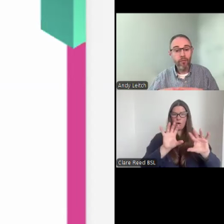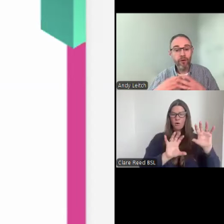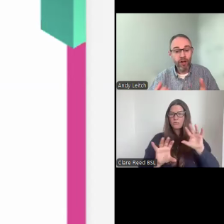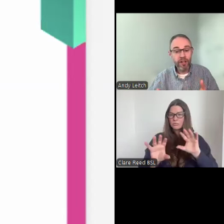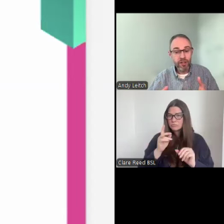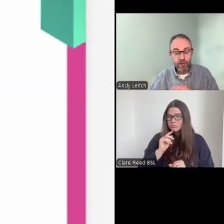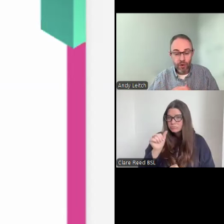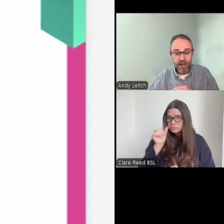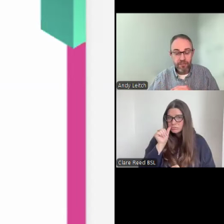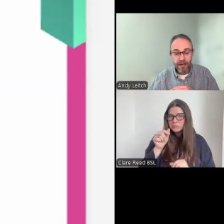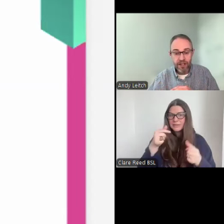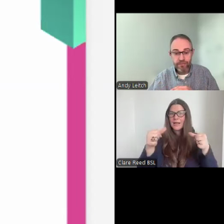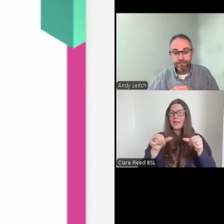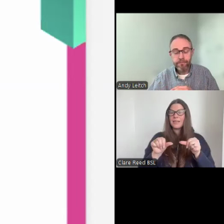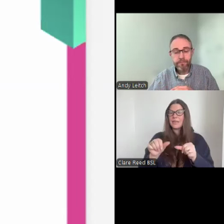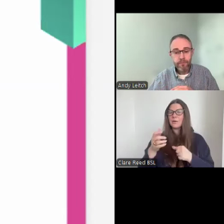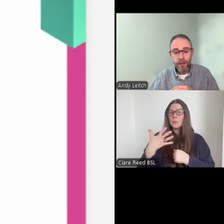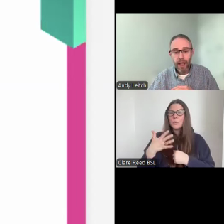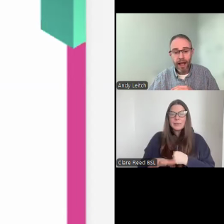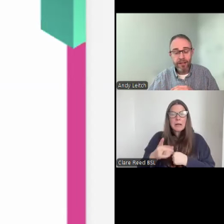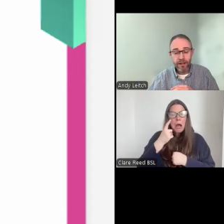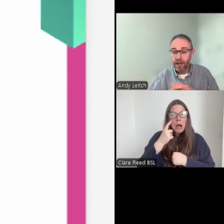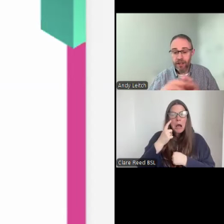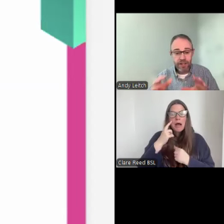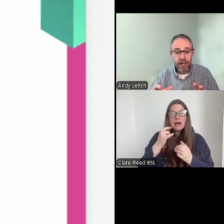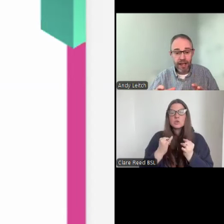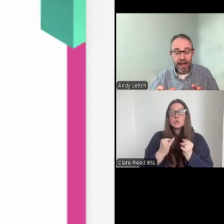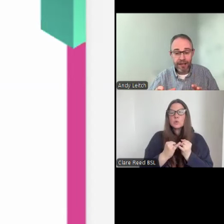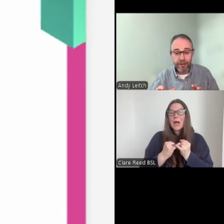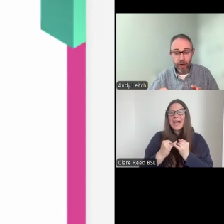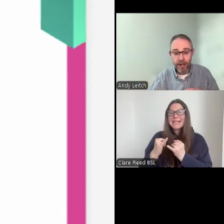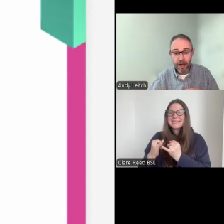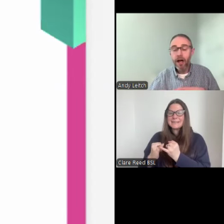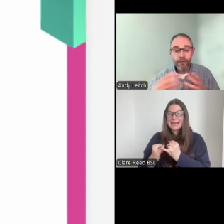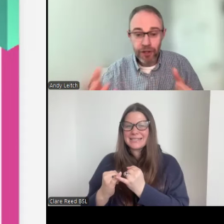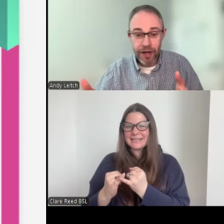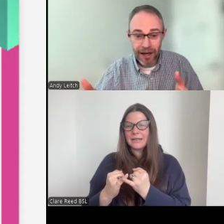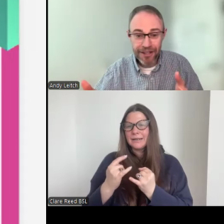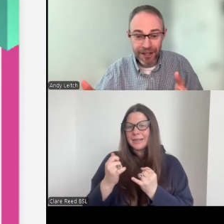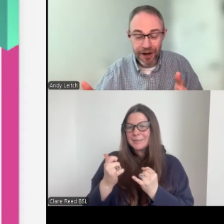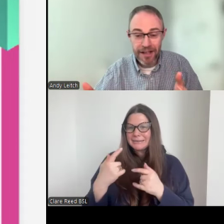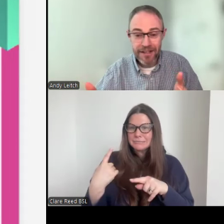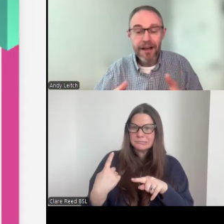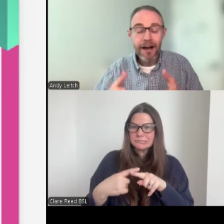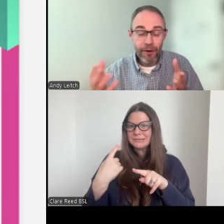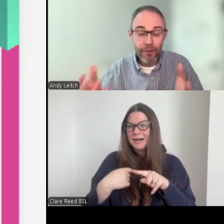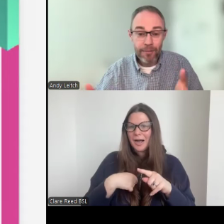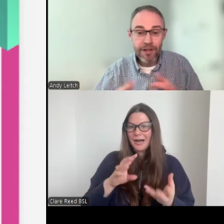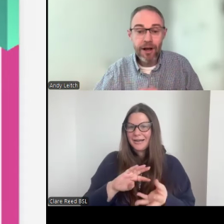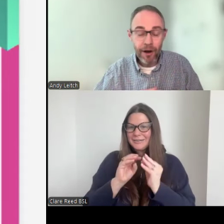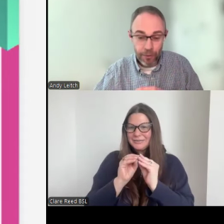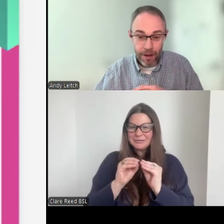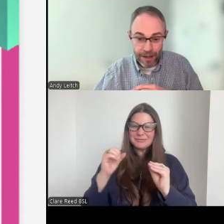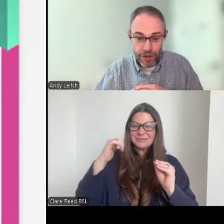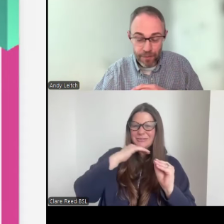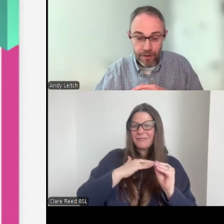Then we've gone into Squarespace and, in a slightly cack-handed way, I've shown you how to create a website homepage.